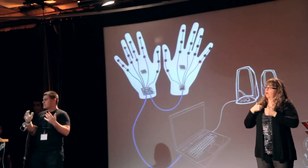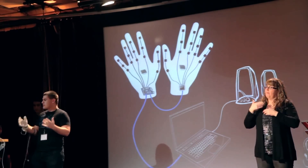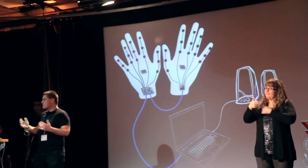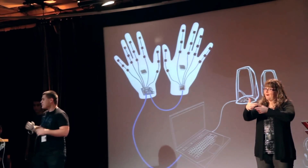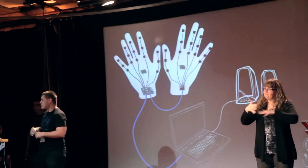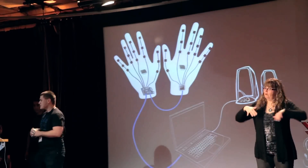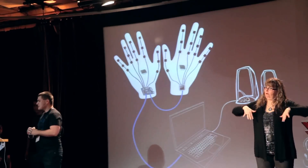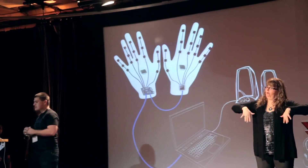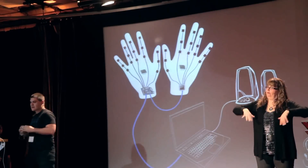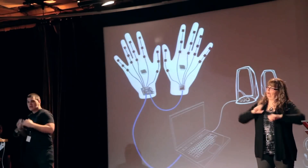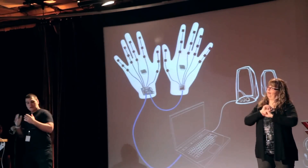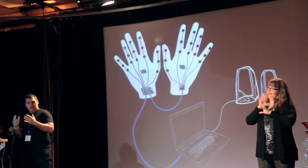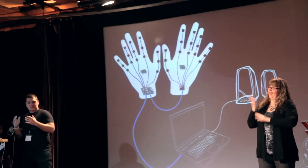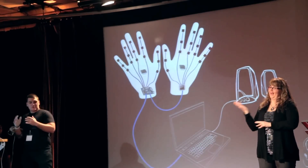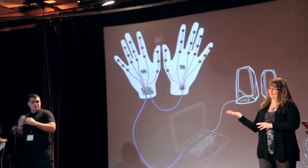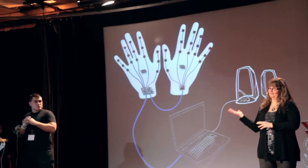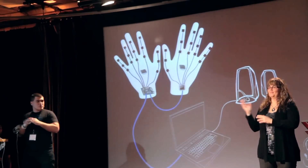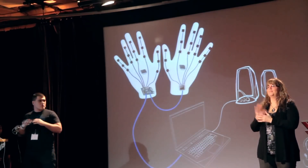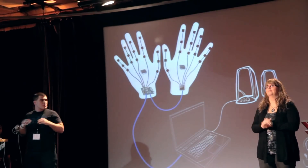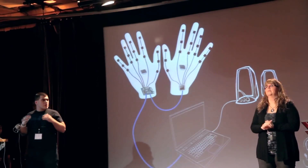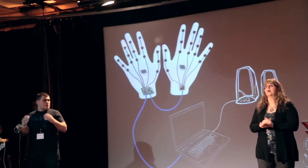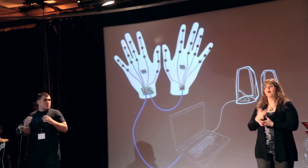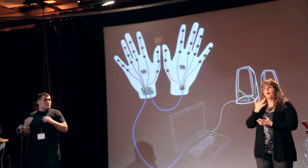...but we can nevertheless realize an efficient translation.